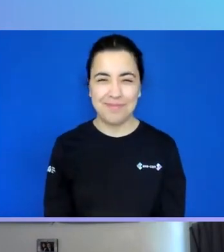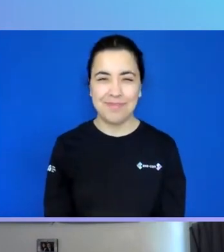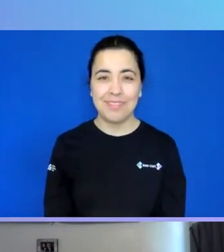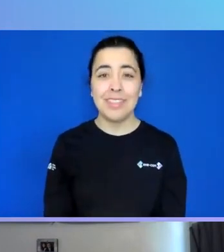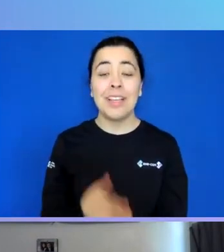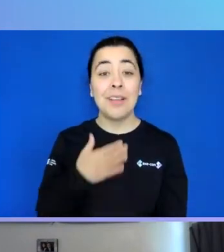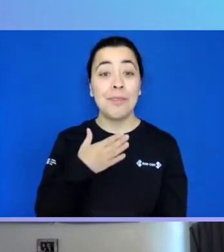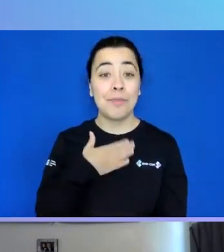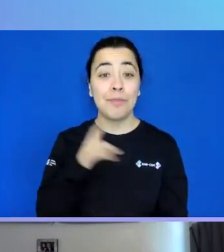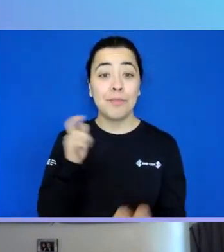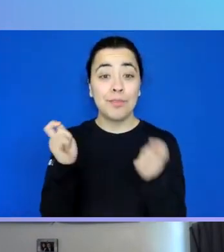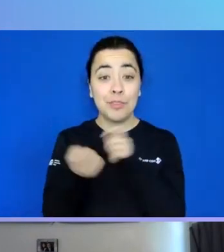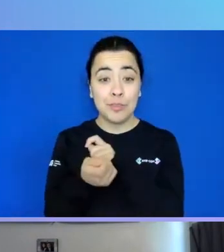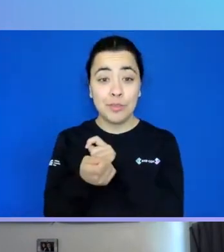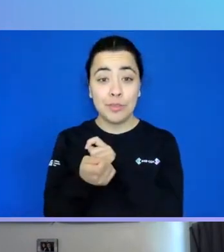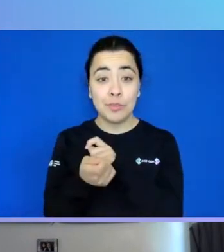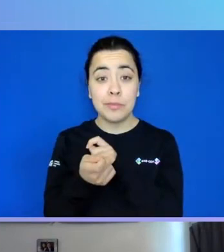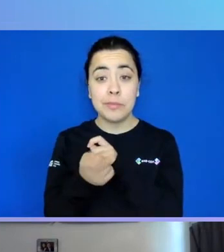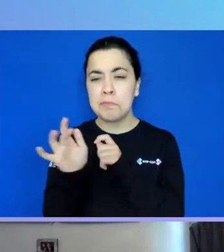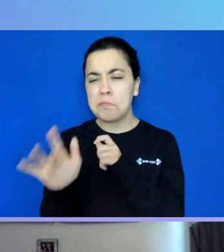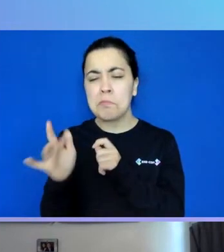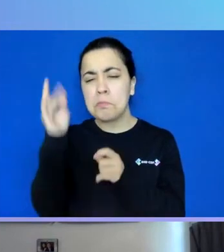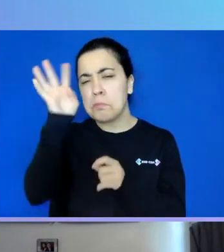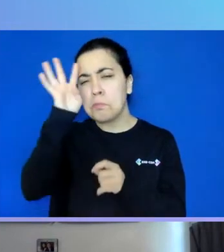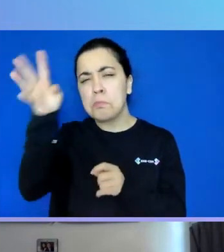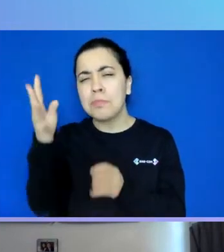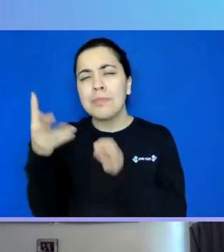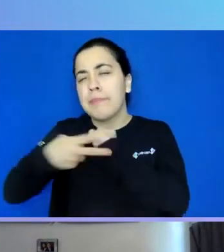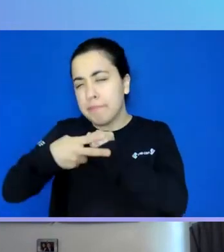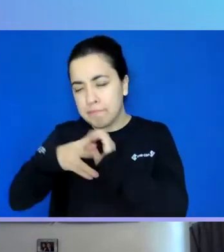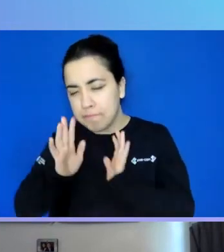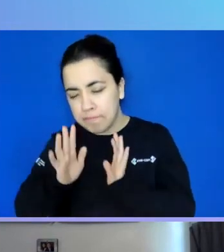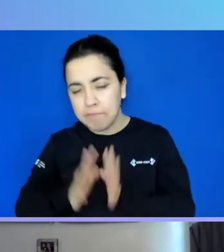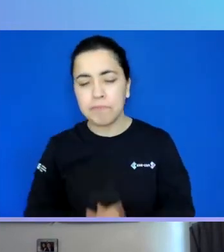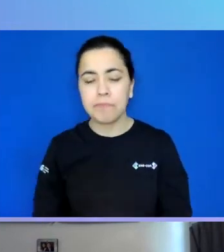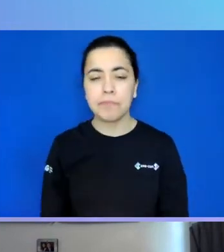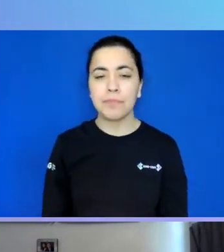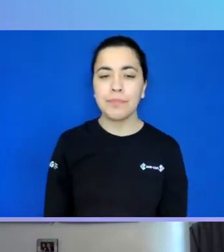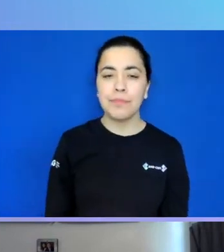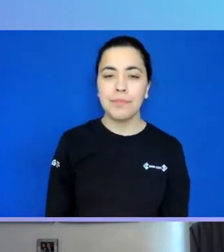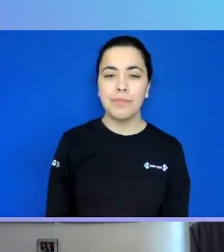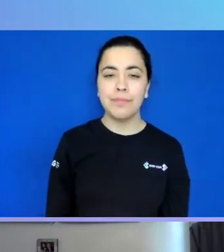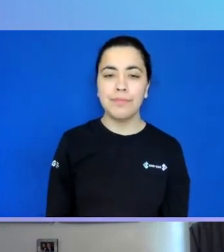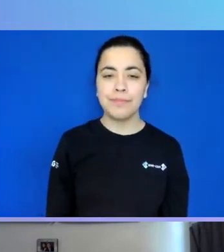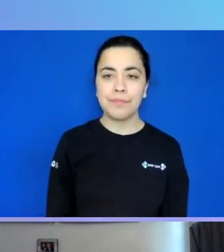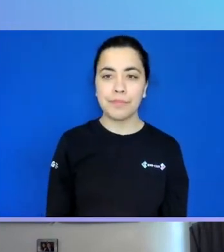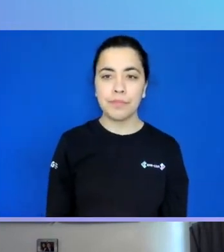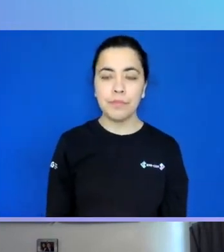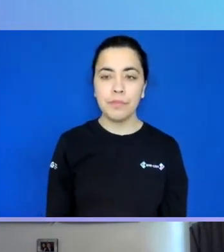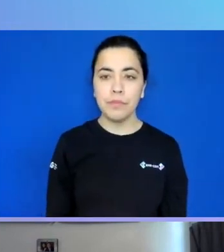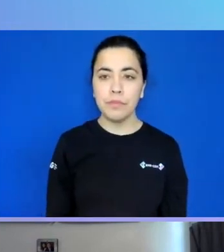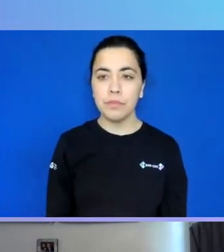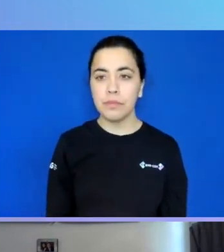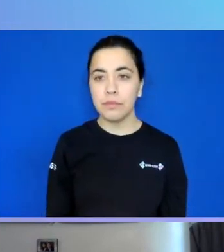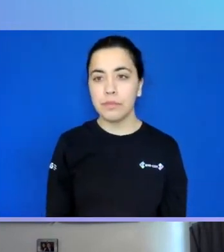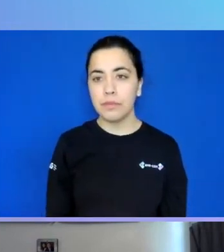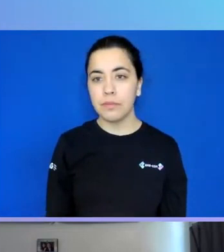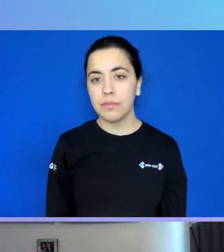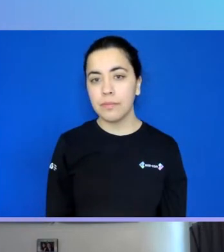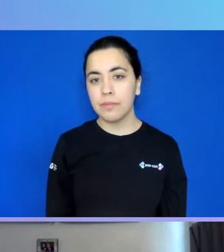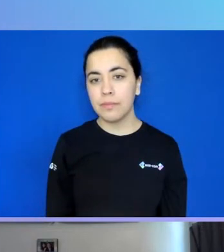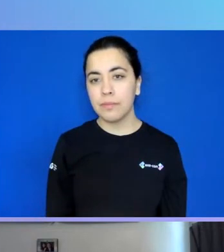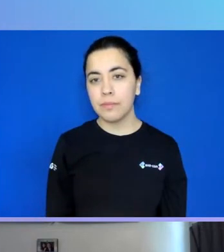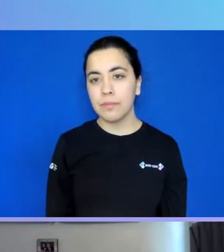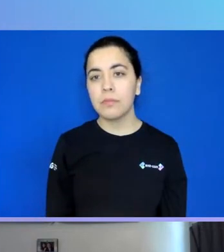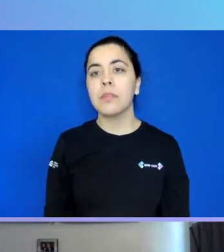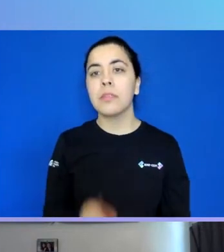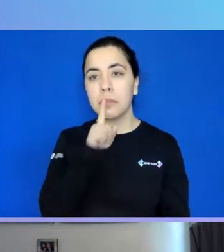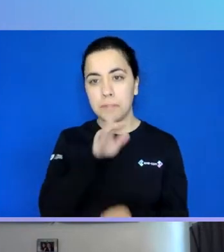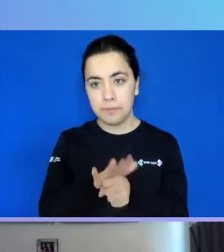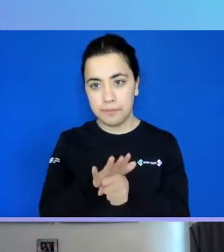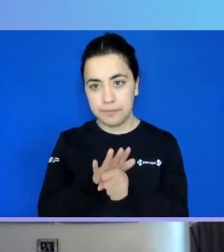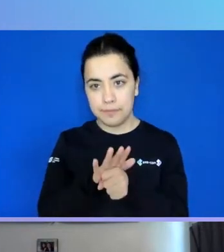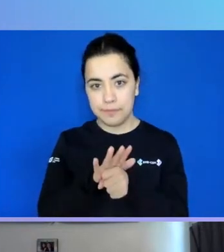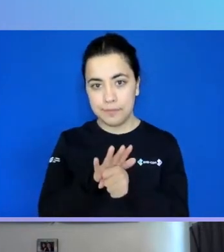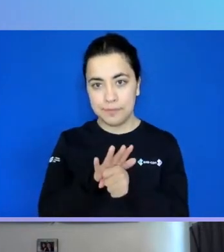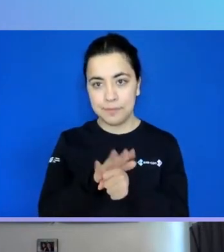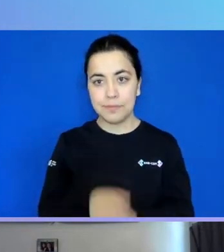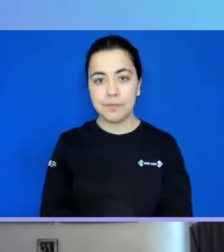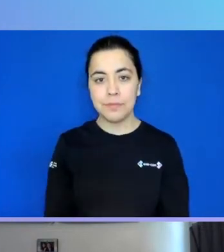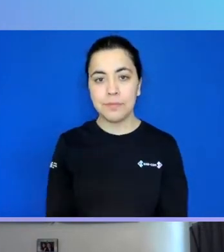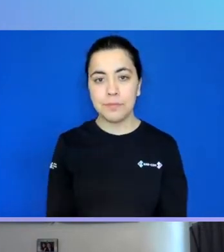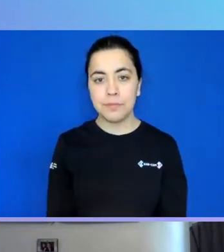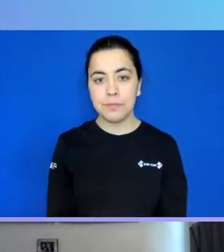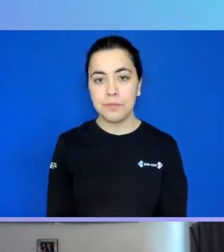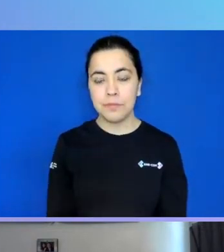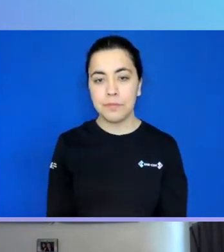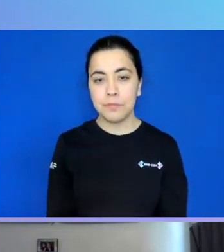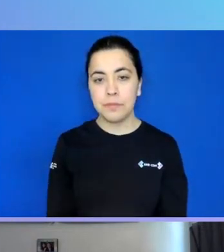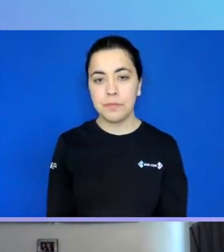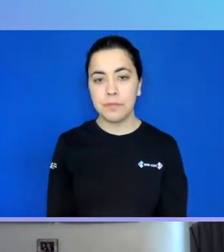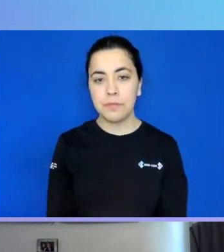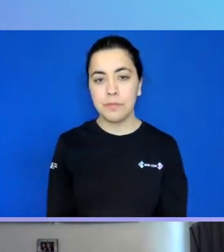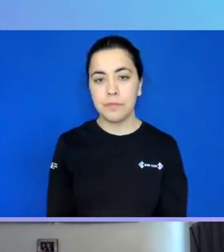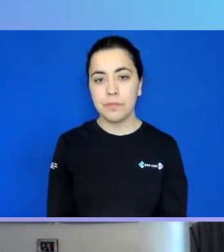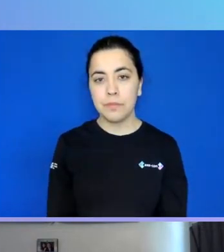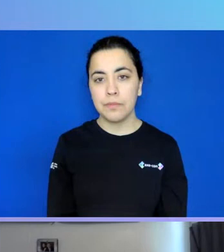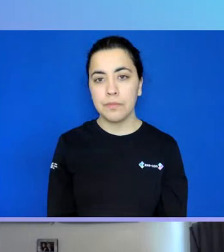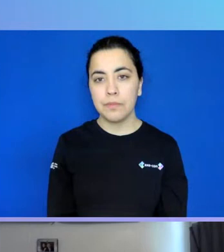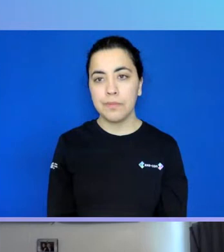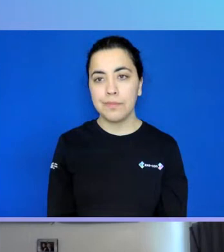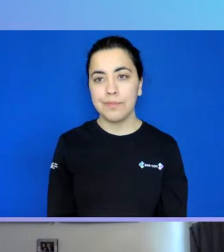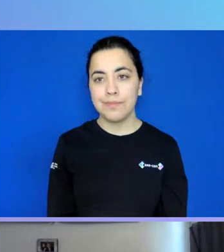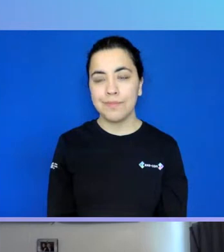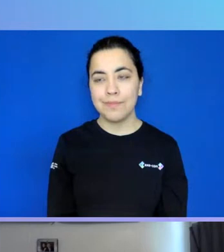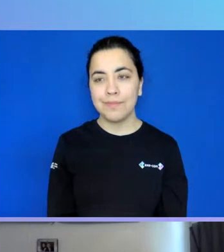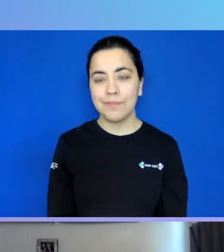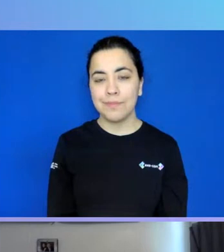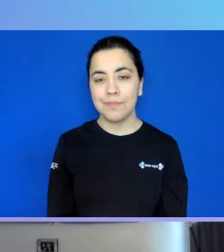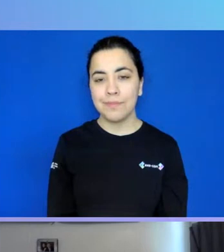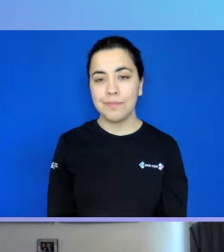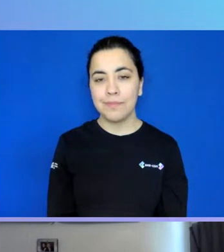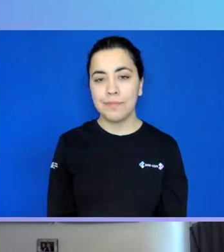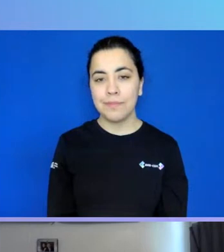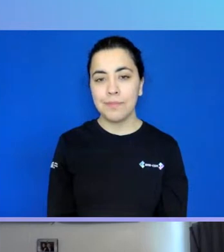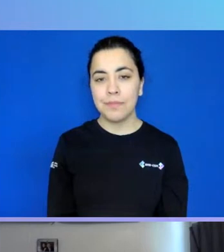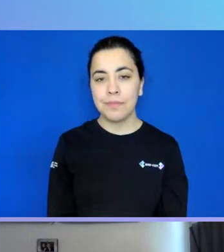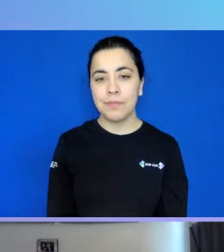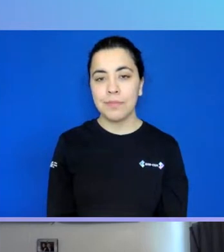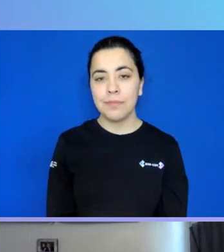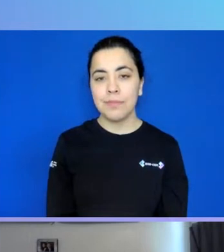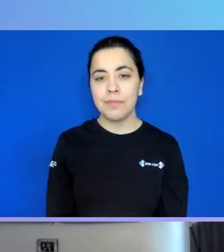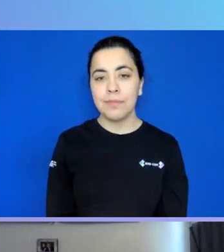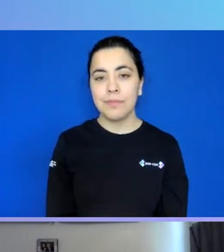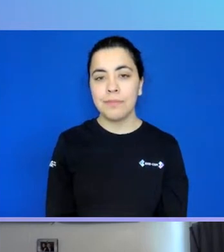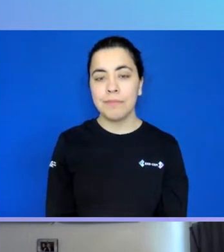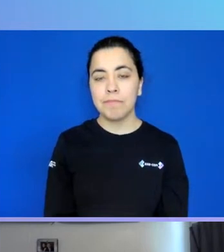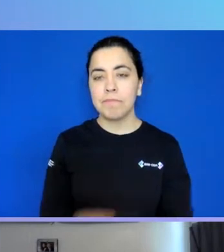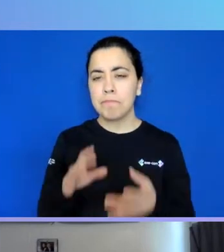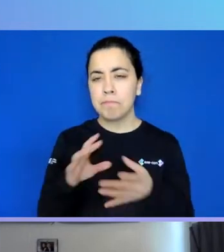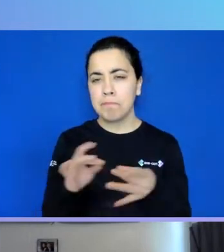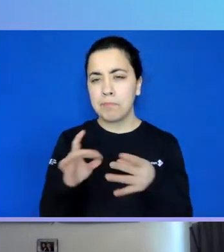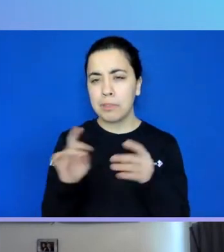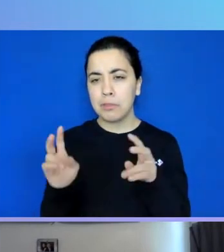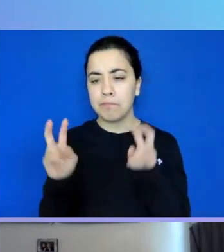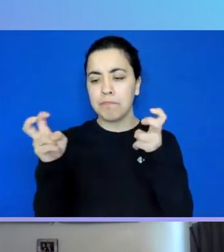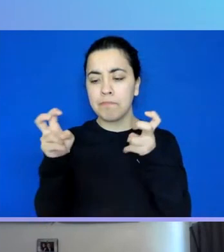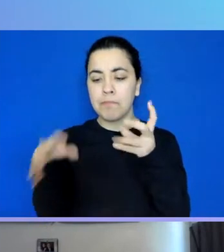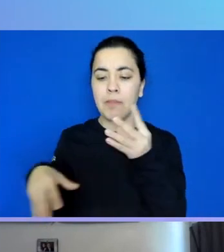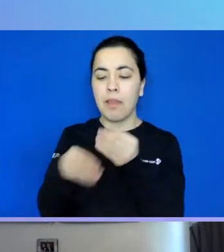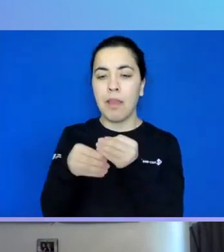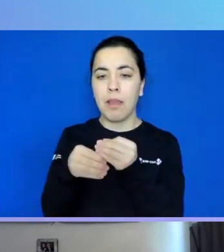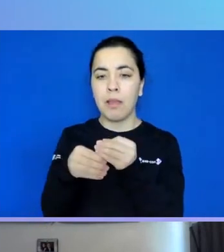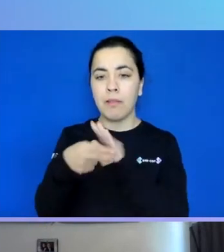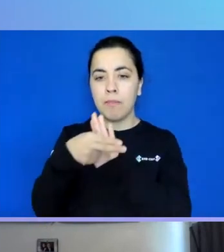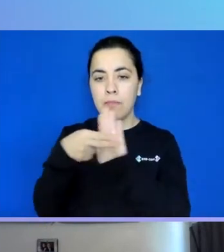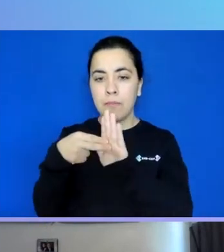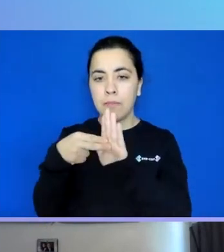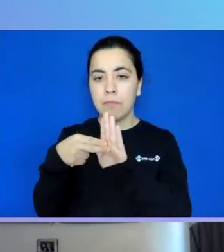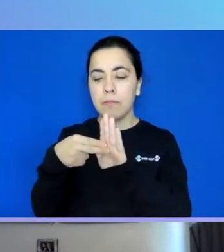changes. Let's commit. With the message added, label and image.